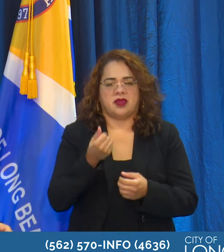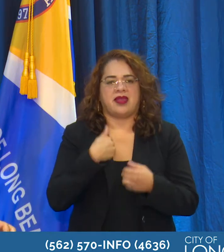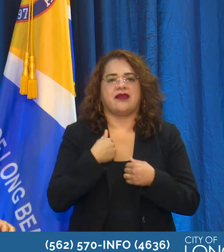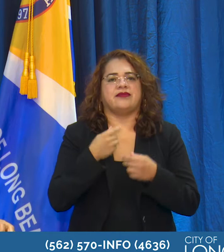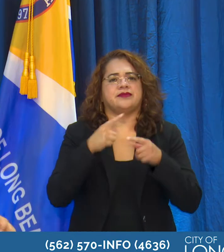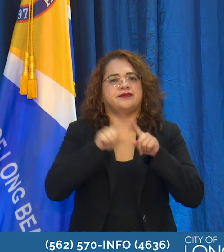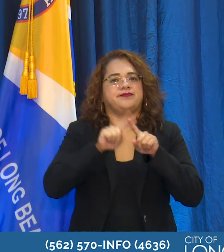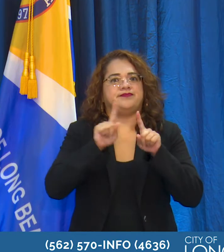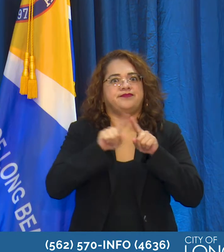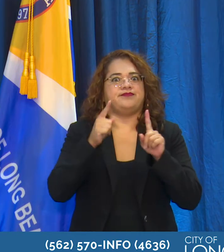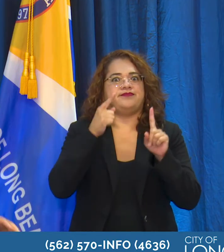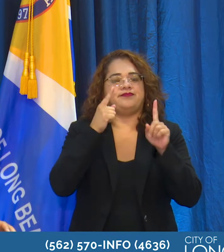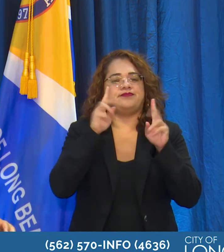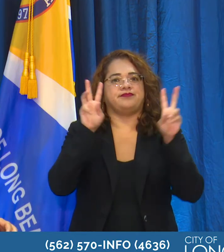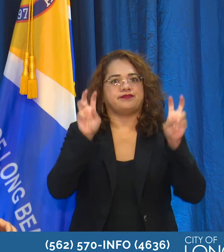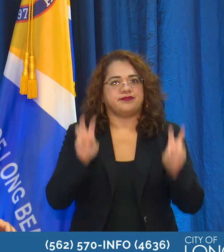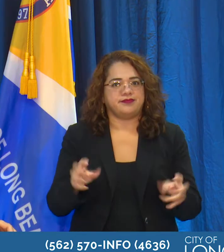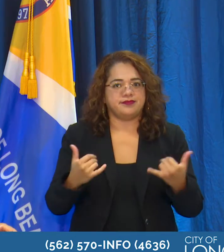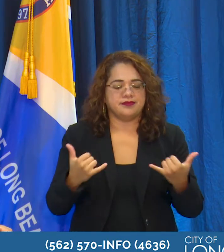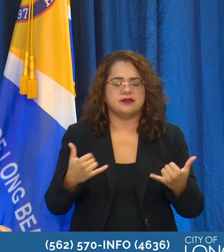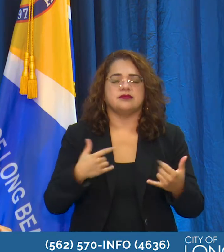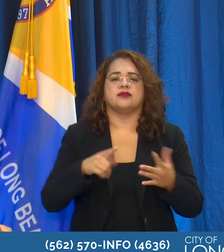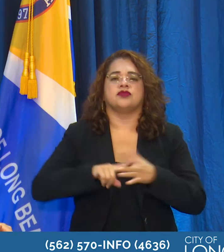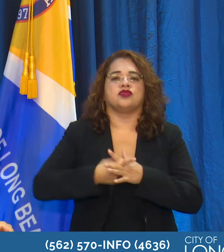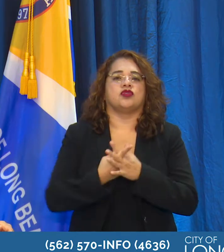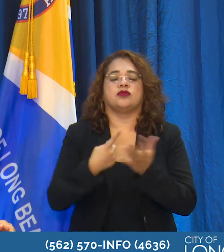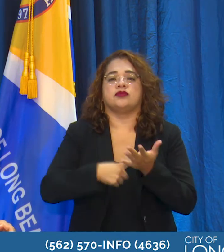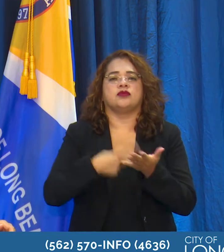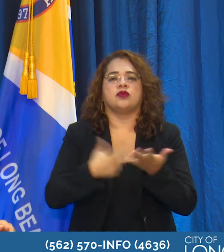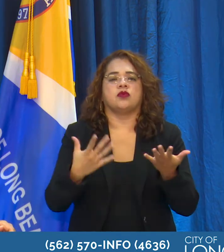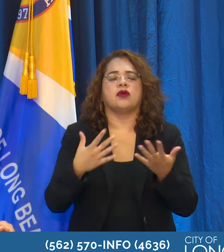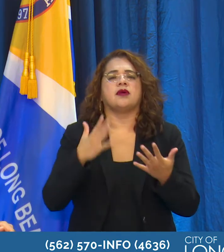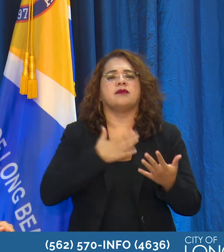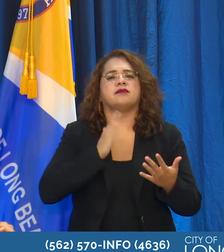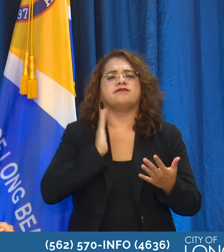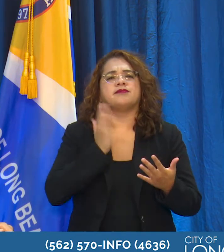So, I'm going to start us off by sharing some thoughts and really a plan we are putting